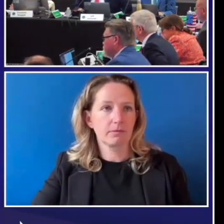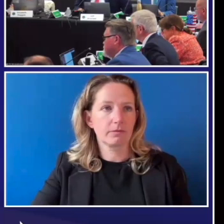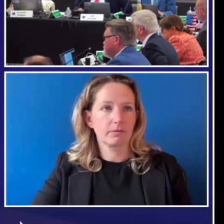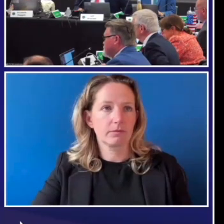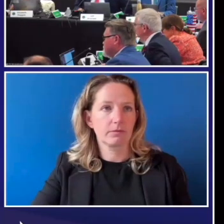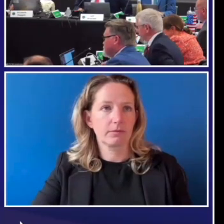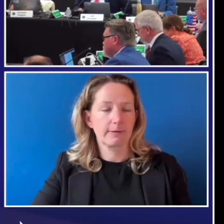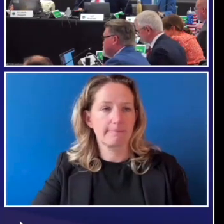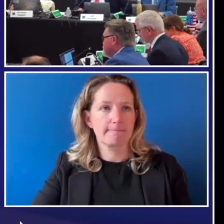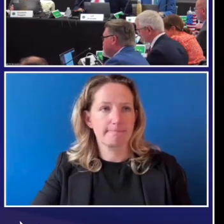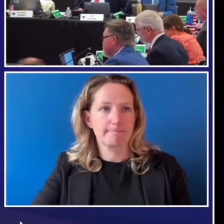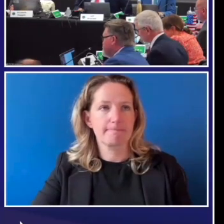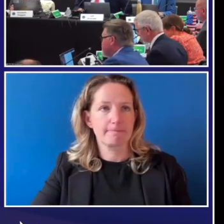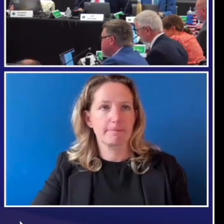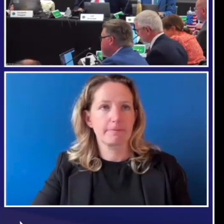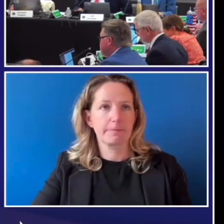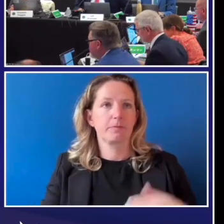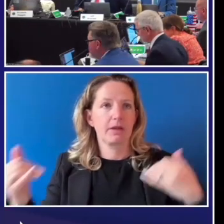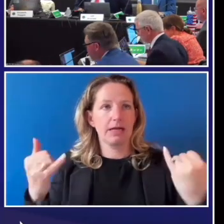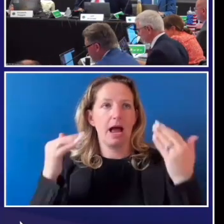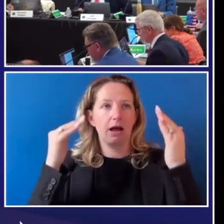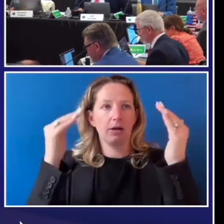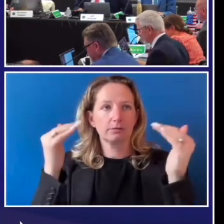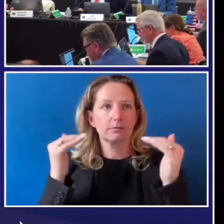Go down to... getting there.